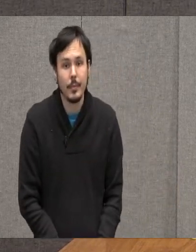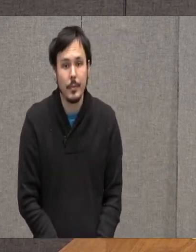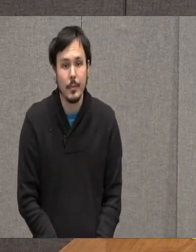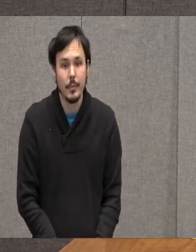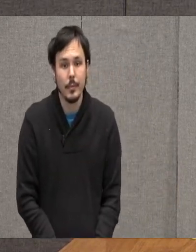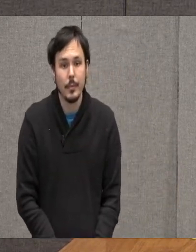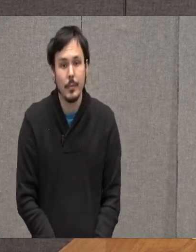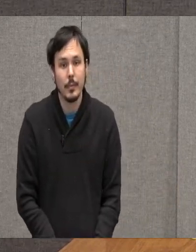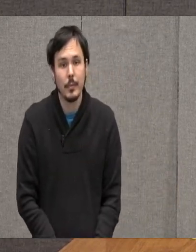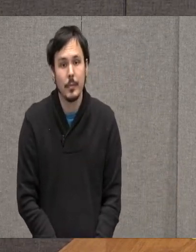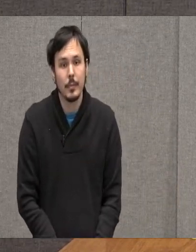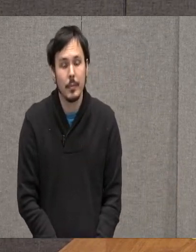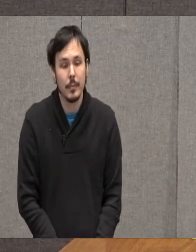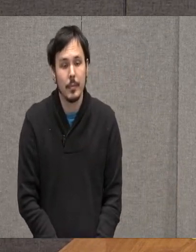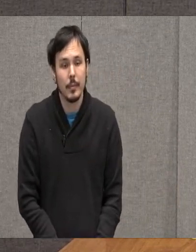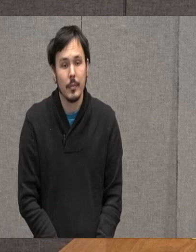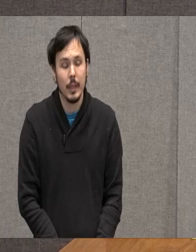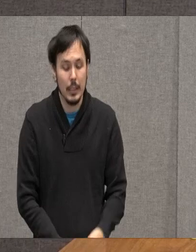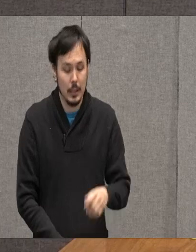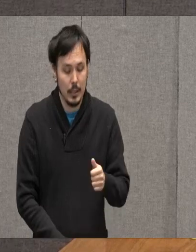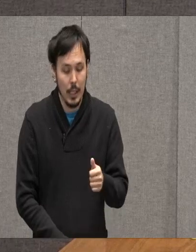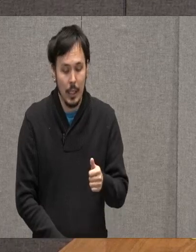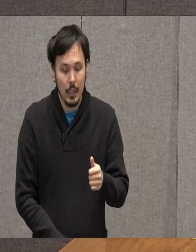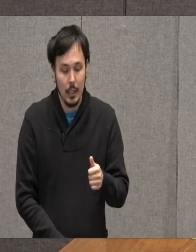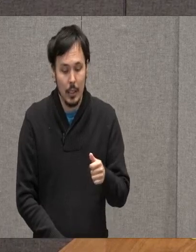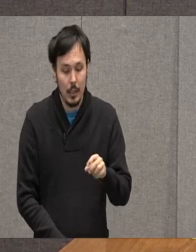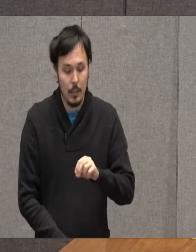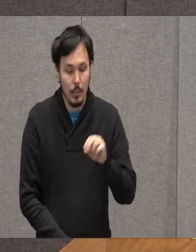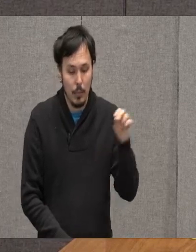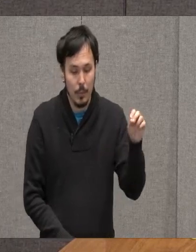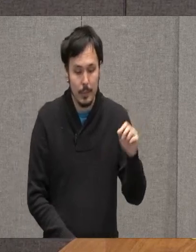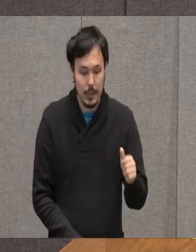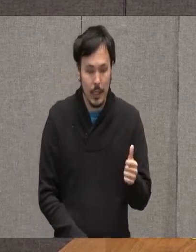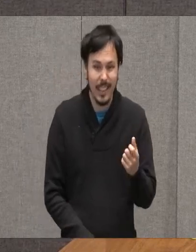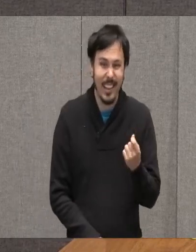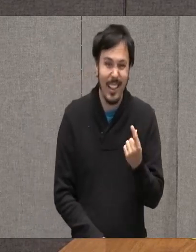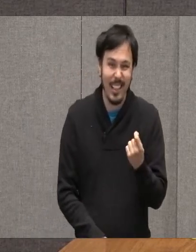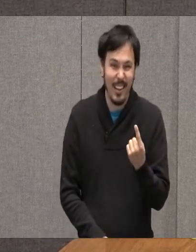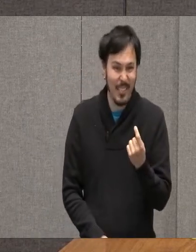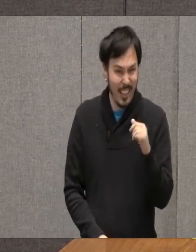I have a 10 here and then another 10, 11, is that a palindrome?